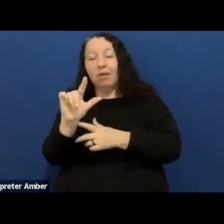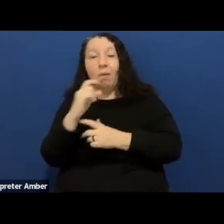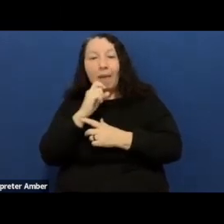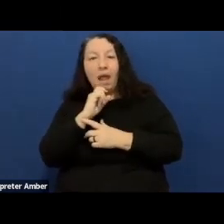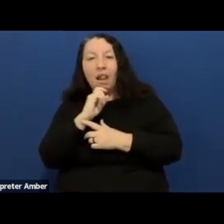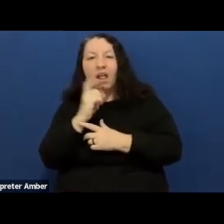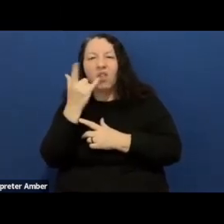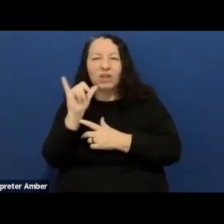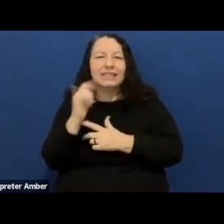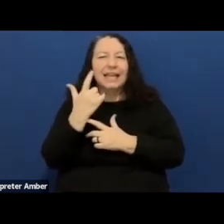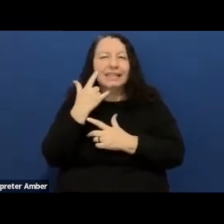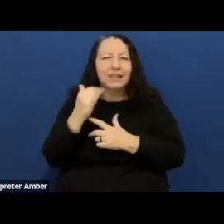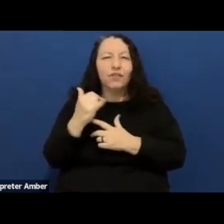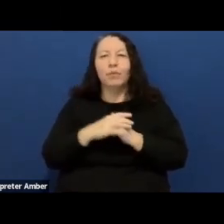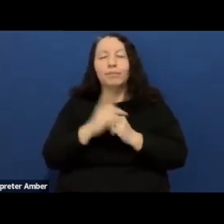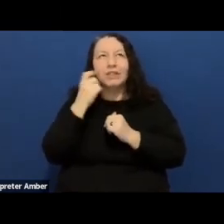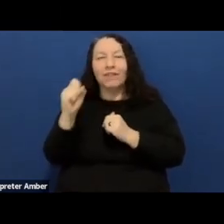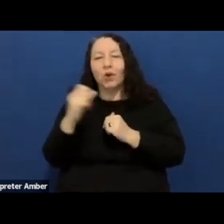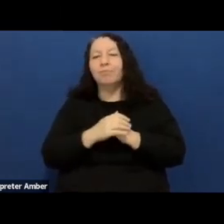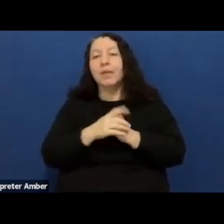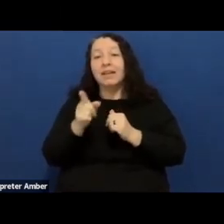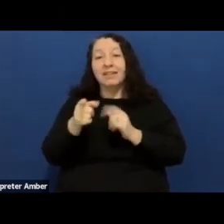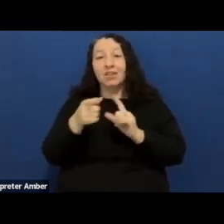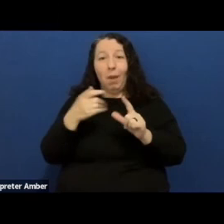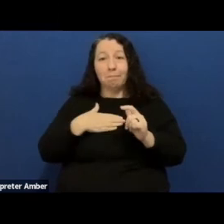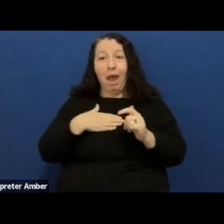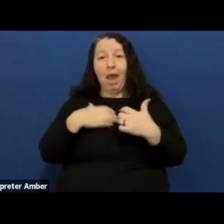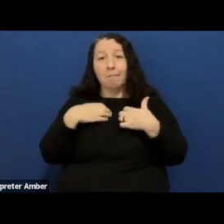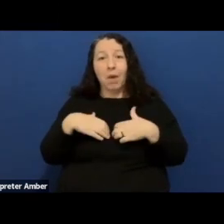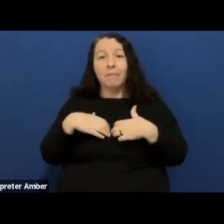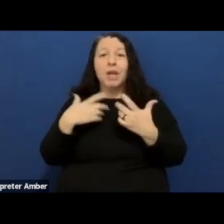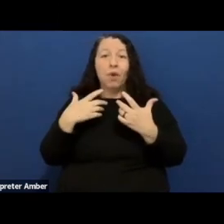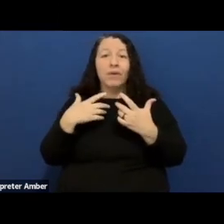metal that looks silverish. This one is from my pulmonary function lab